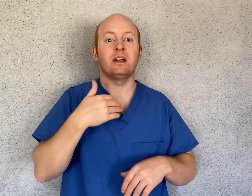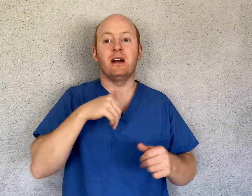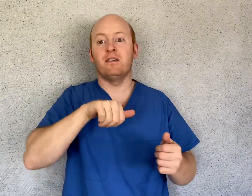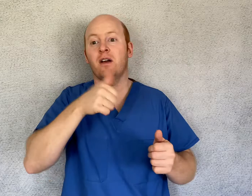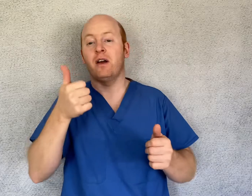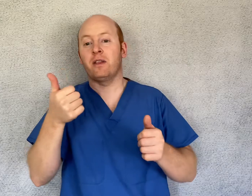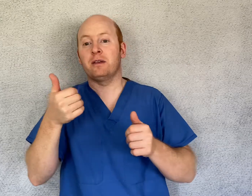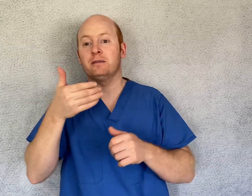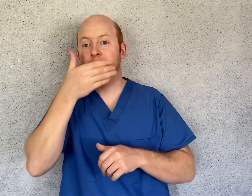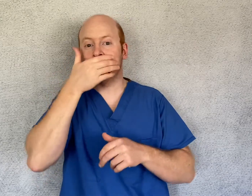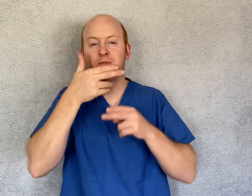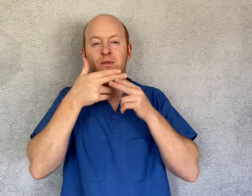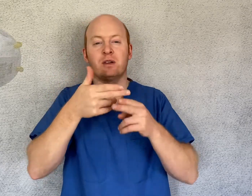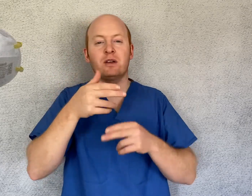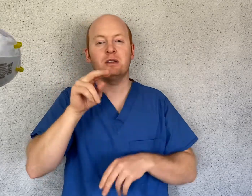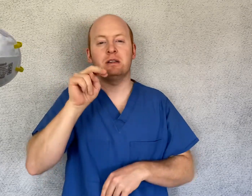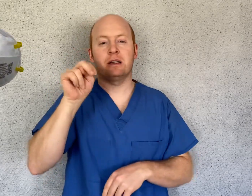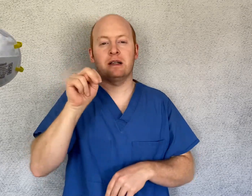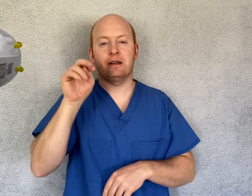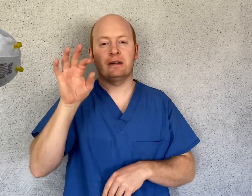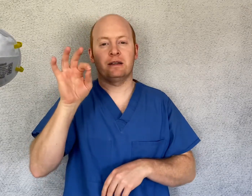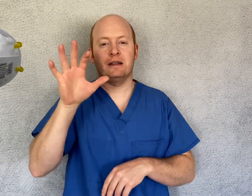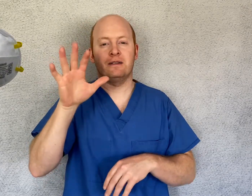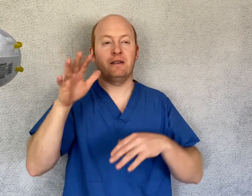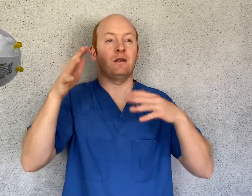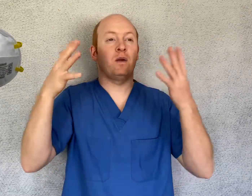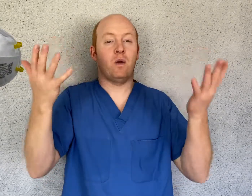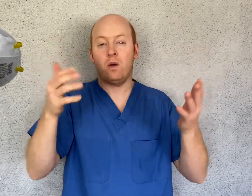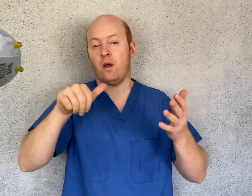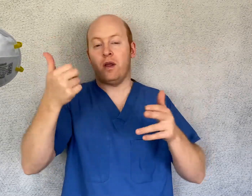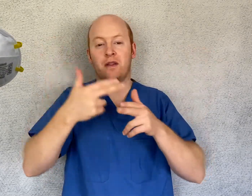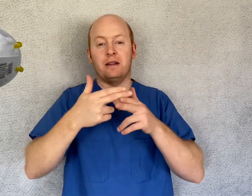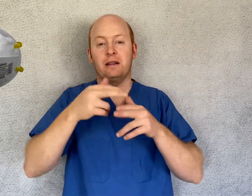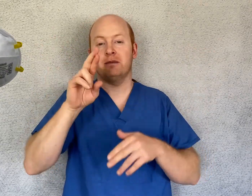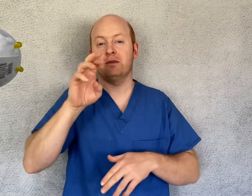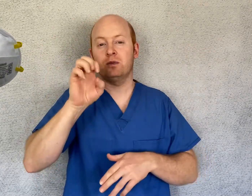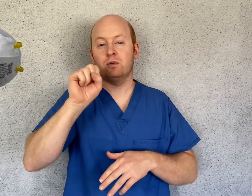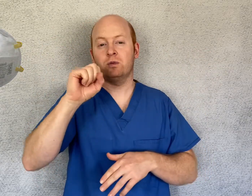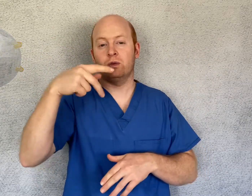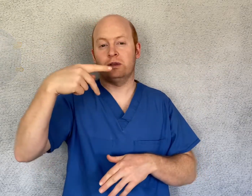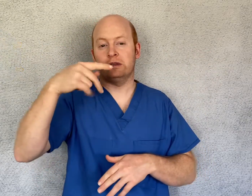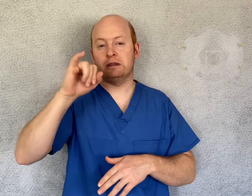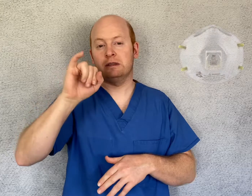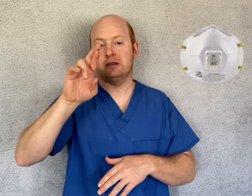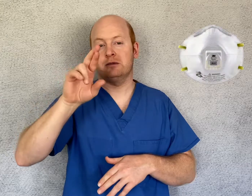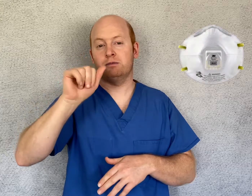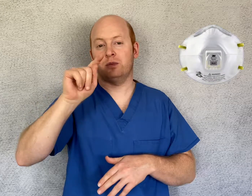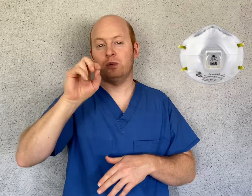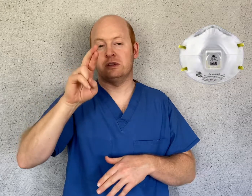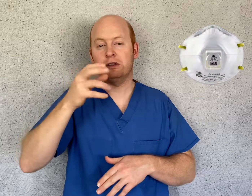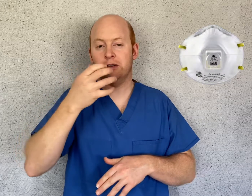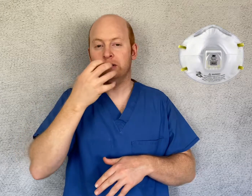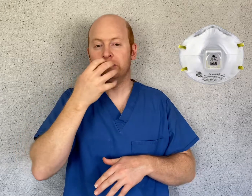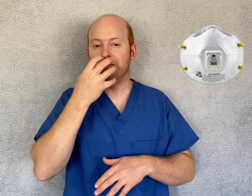There is another class of masks called N95, also known as respirators.